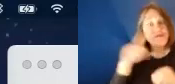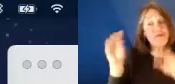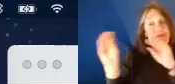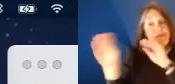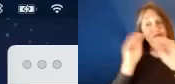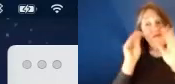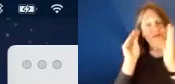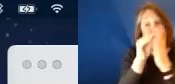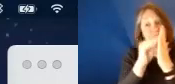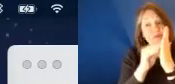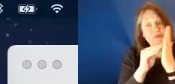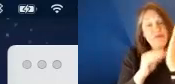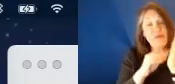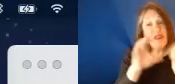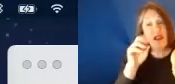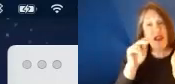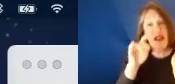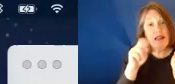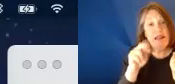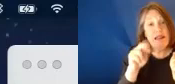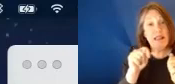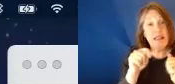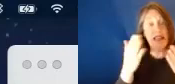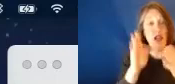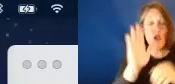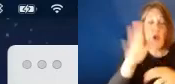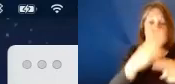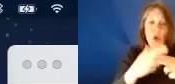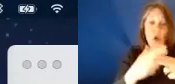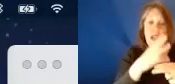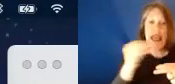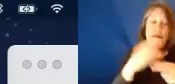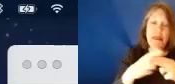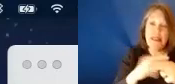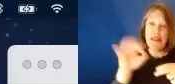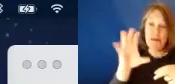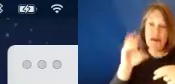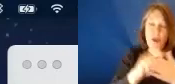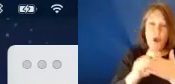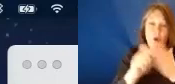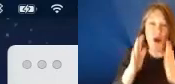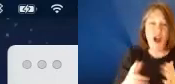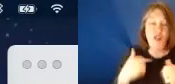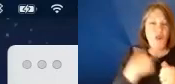you would add your name and the names of your co-authors. We don't preload that.